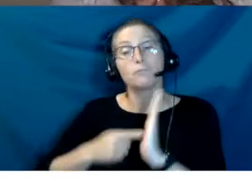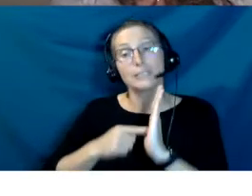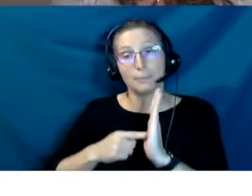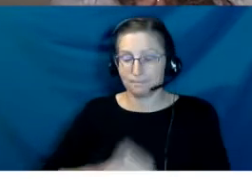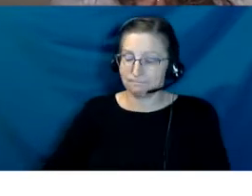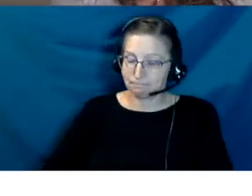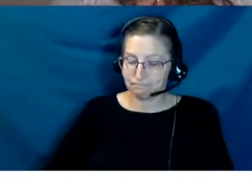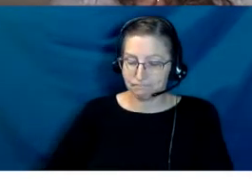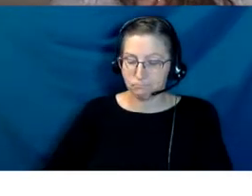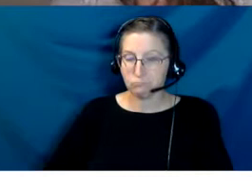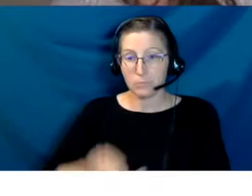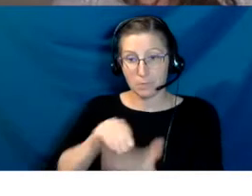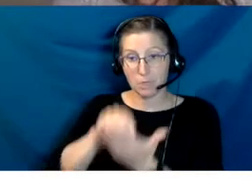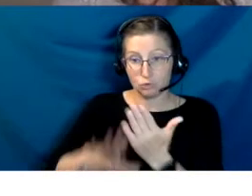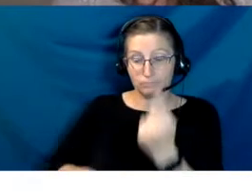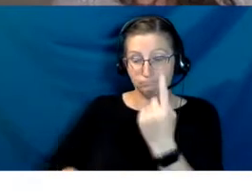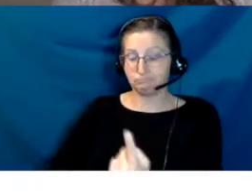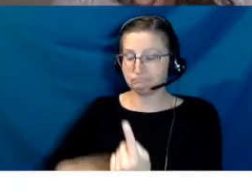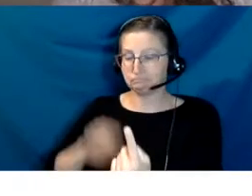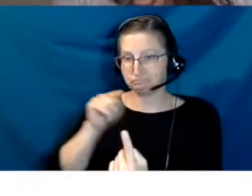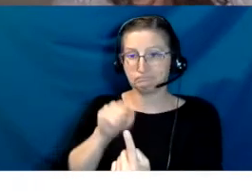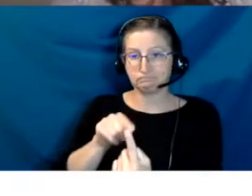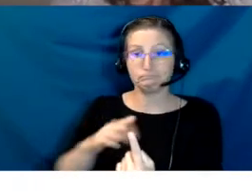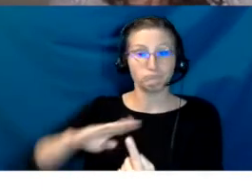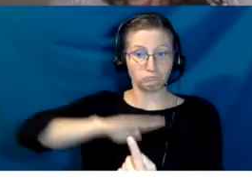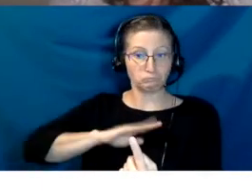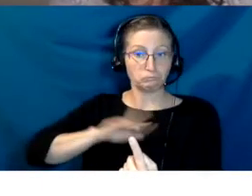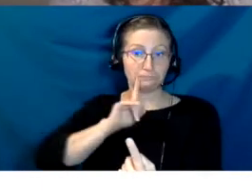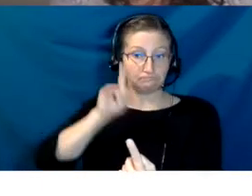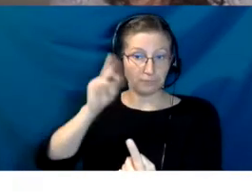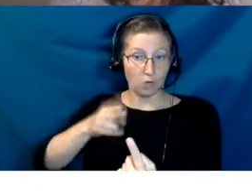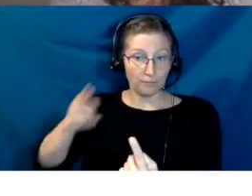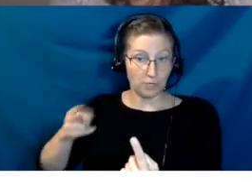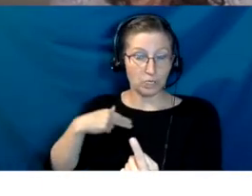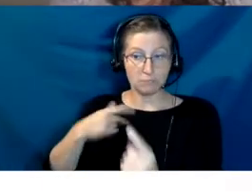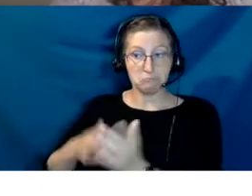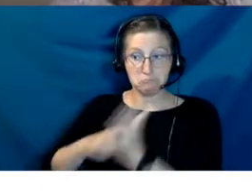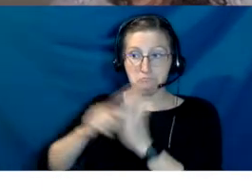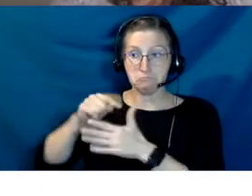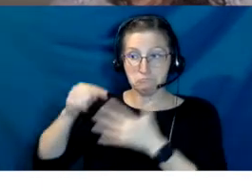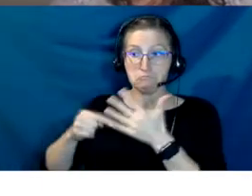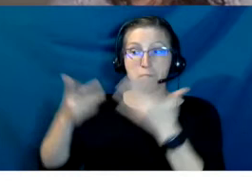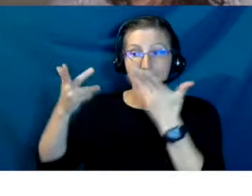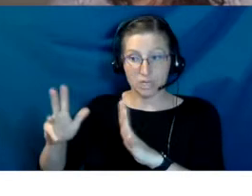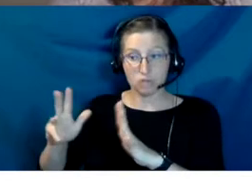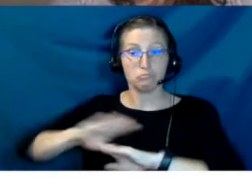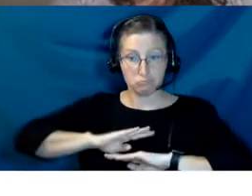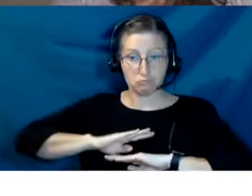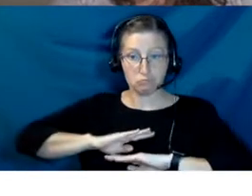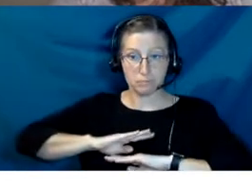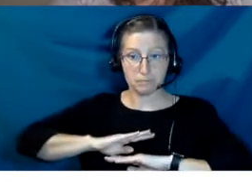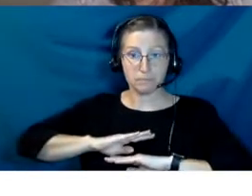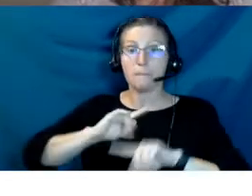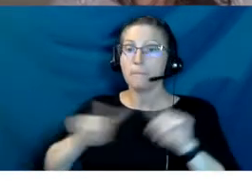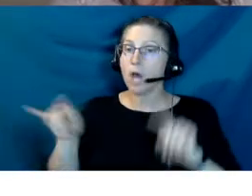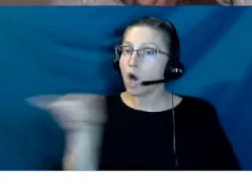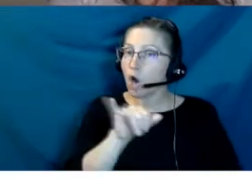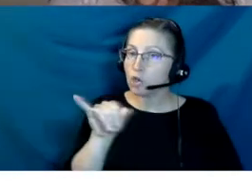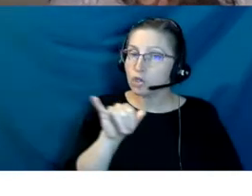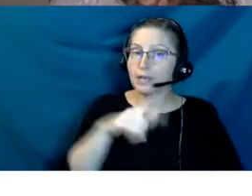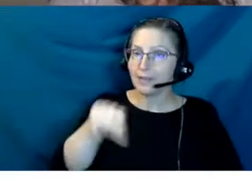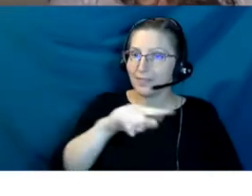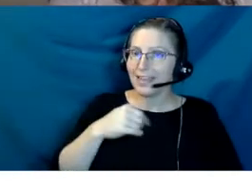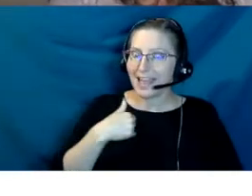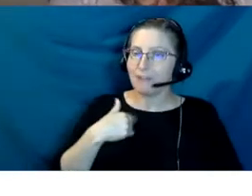for Wisconsin, and then that child has a documented clinical or functional vision loss. Or you